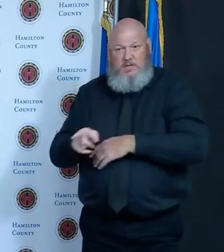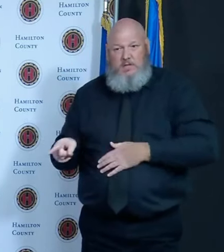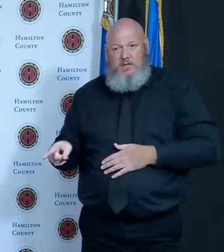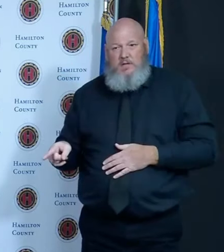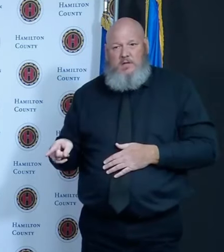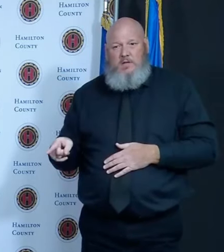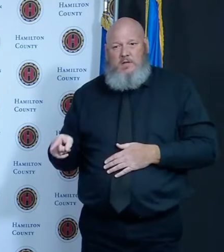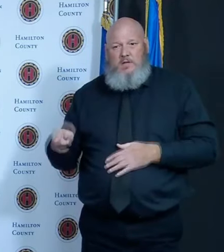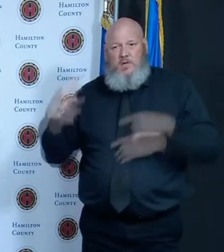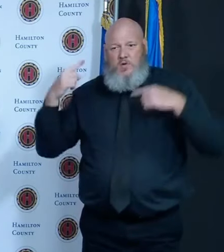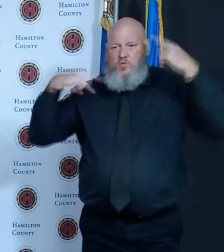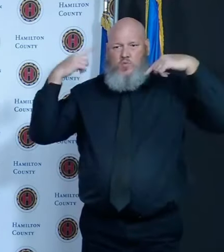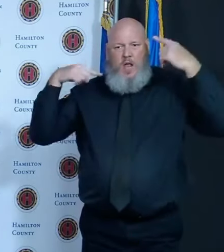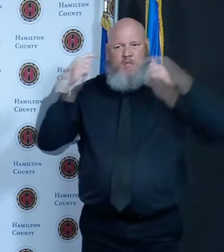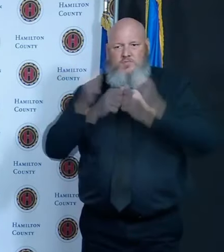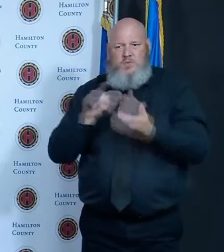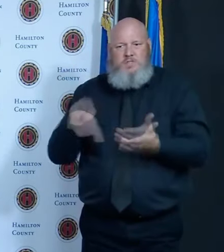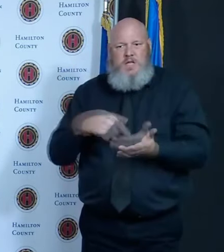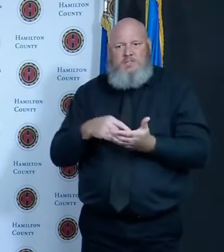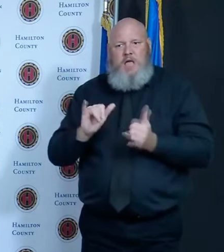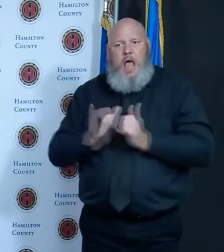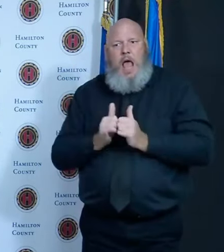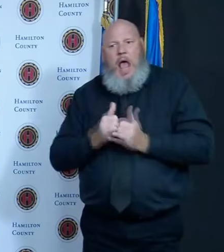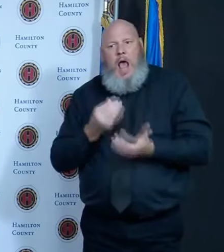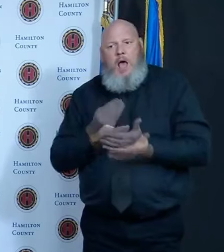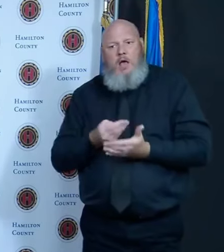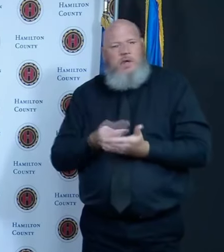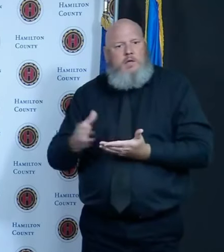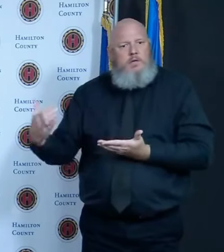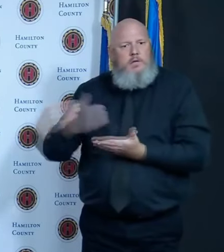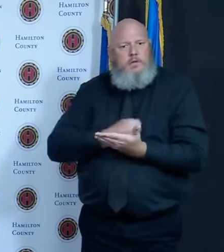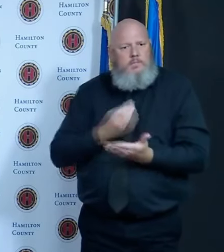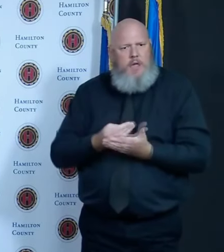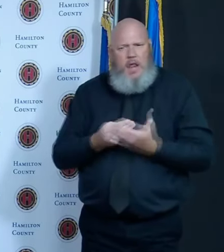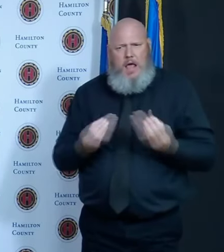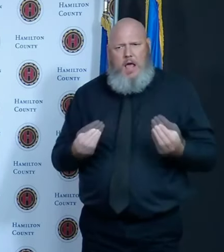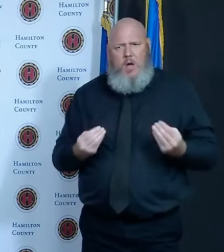that's the way they eat you know it does just to be very blunt about it so